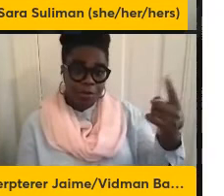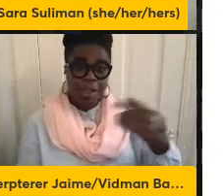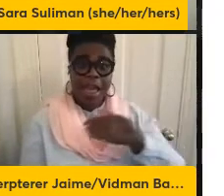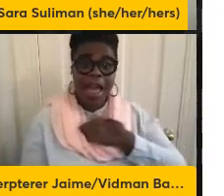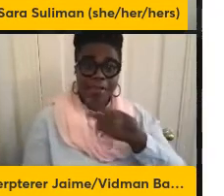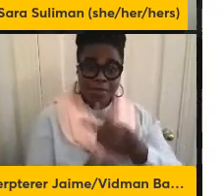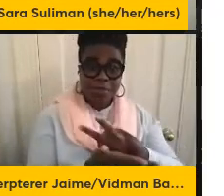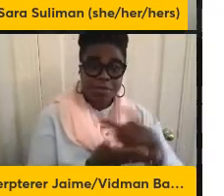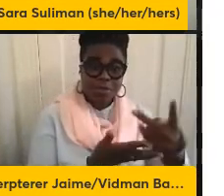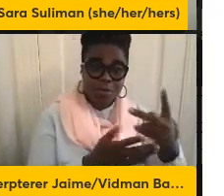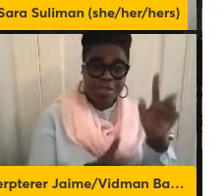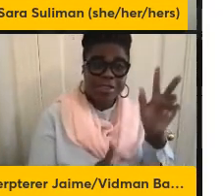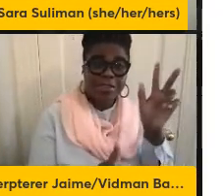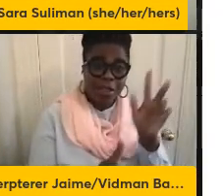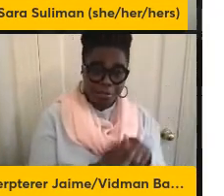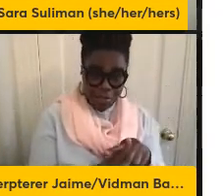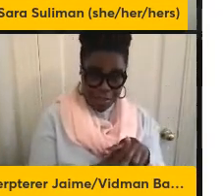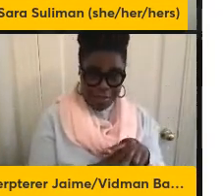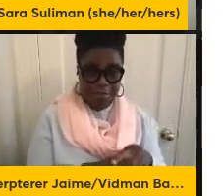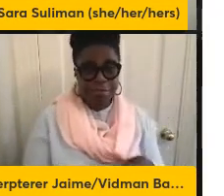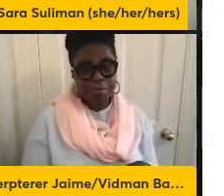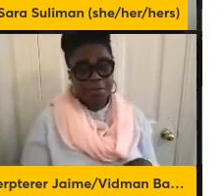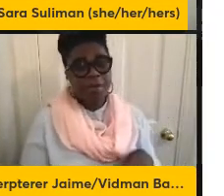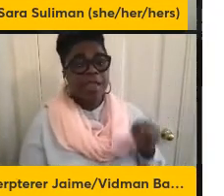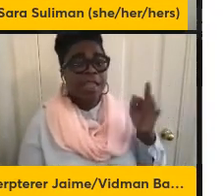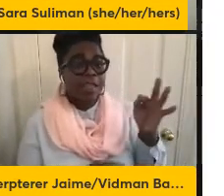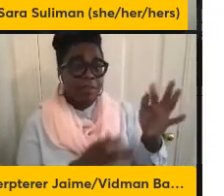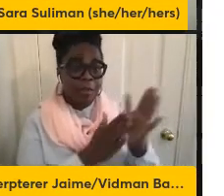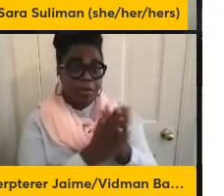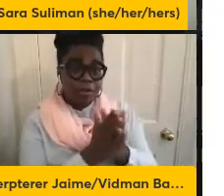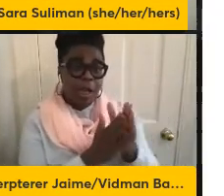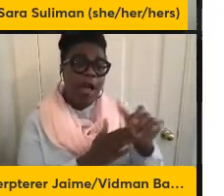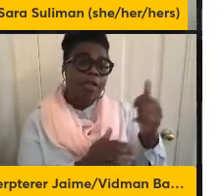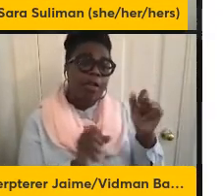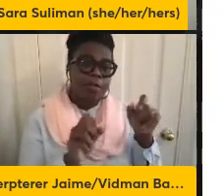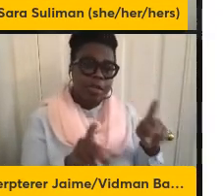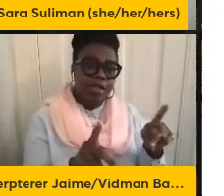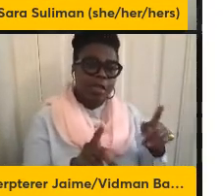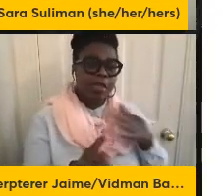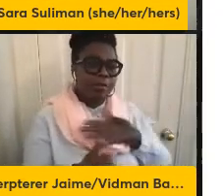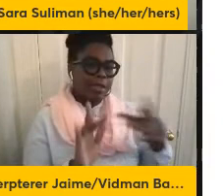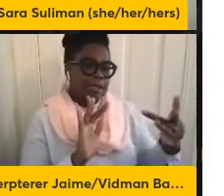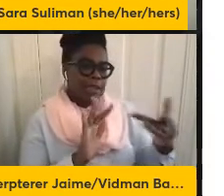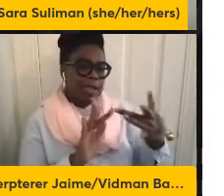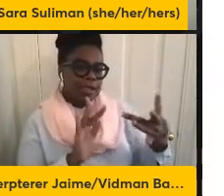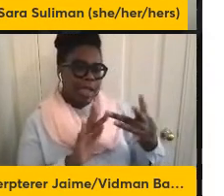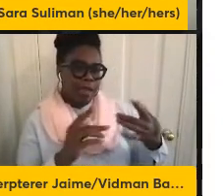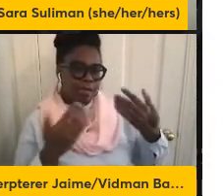application together. And if you're interested in other opportunities, please contact me. And we can definitely talk